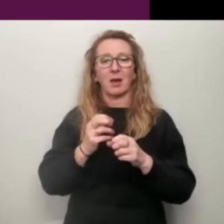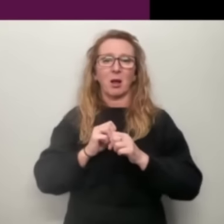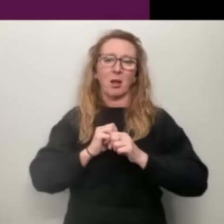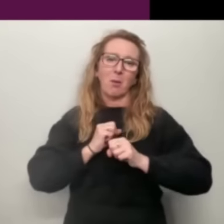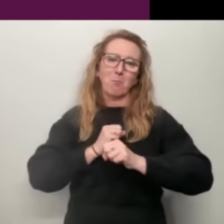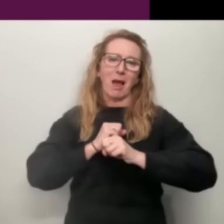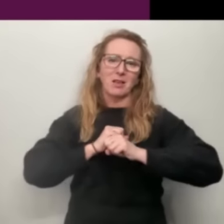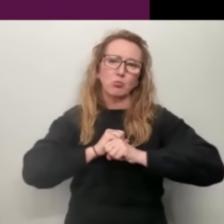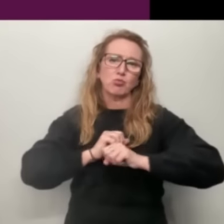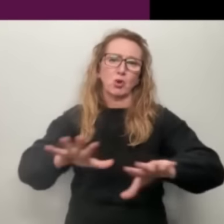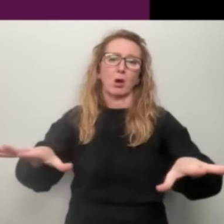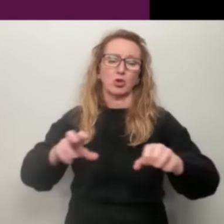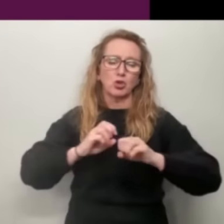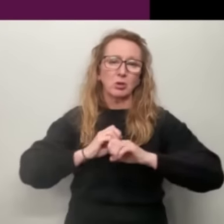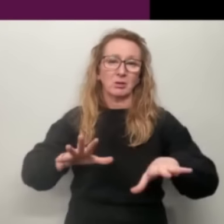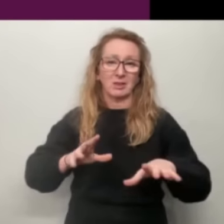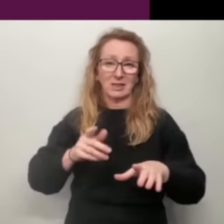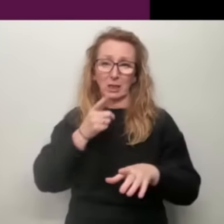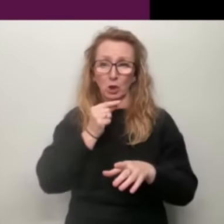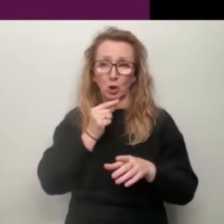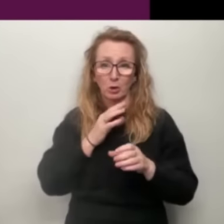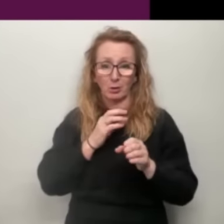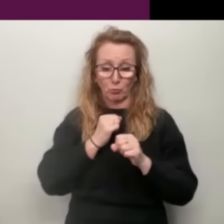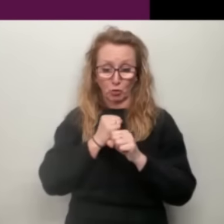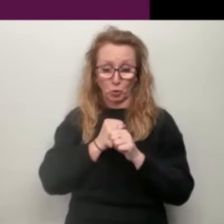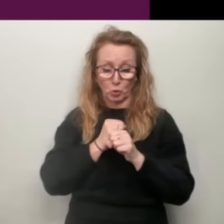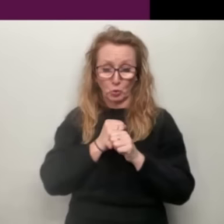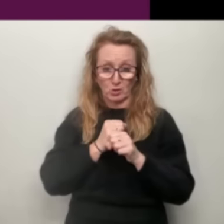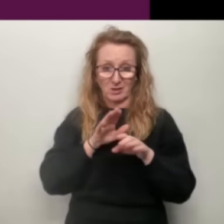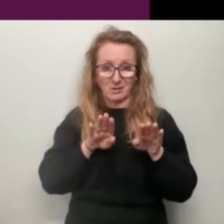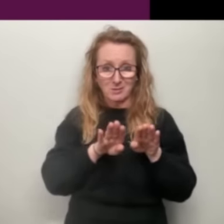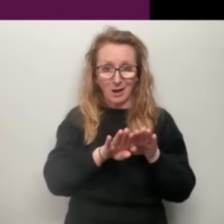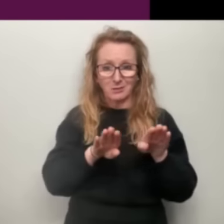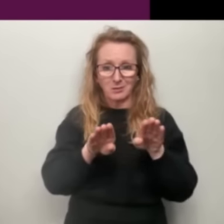that he could produce a standardized product far more cheaply than his competitors.